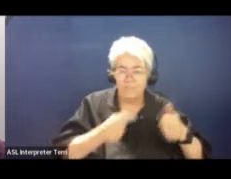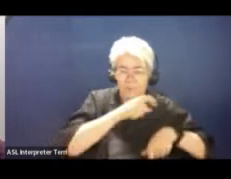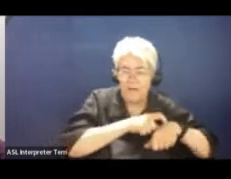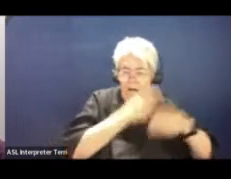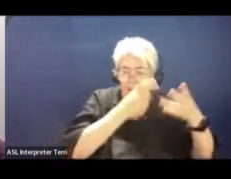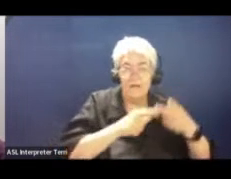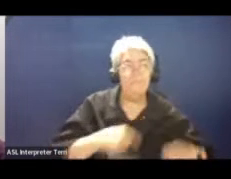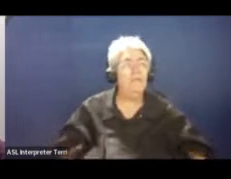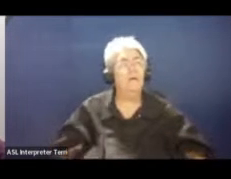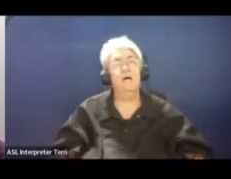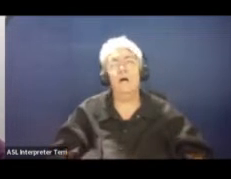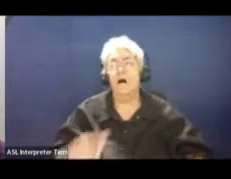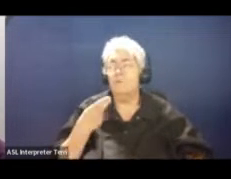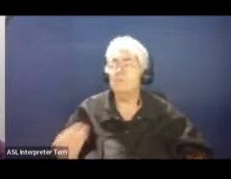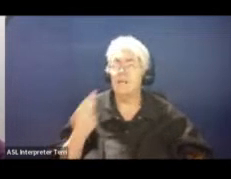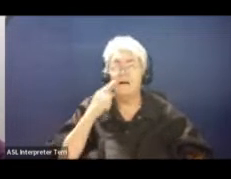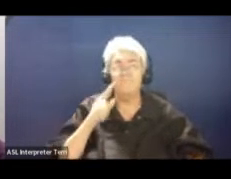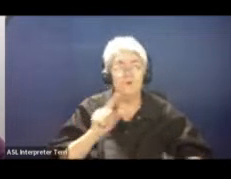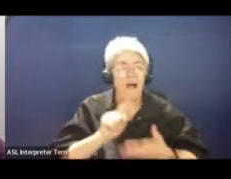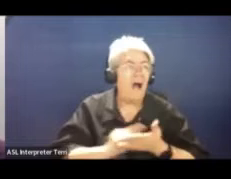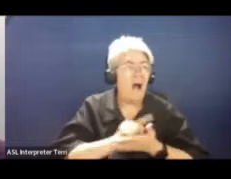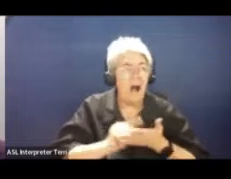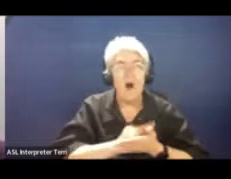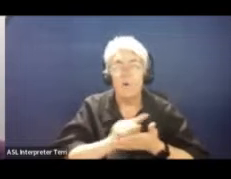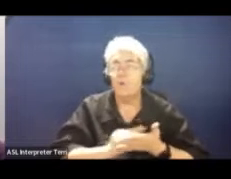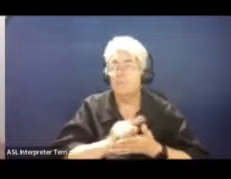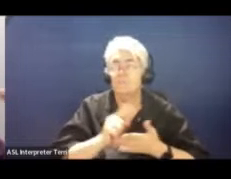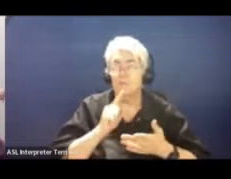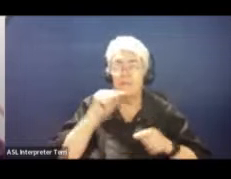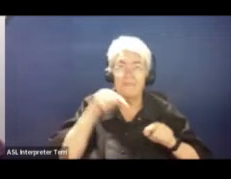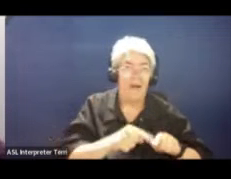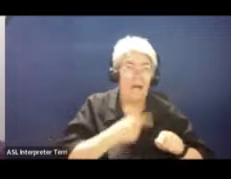was knocked out for like hours. But I don't know if that was the one from when I was 20 or when